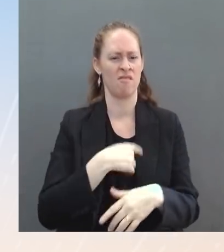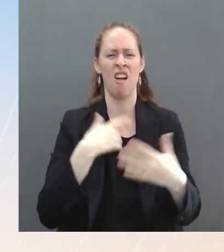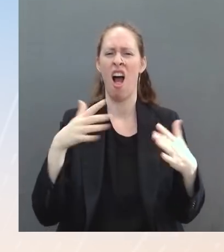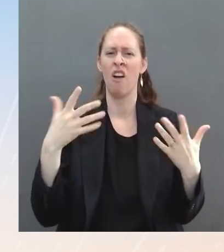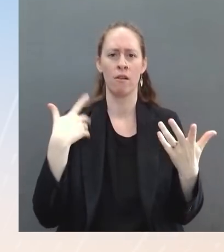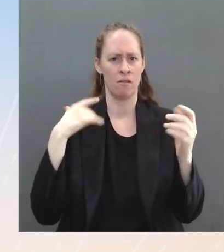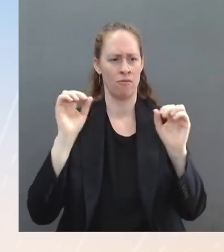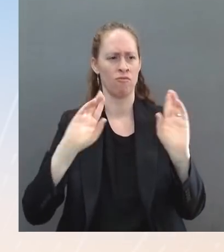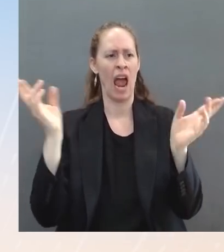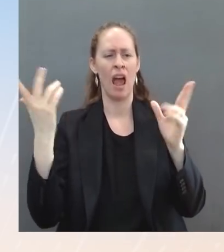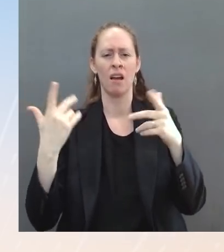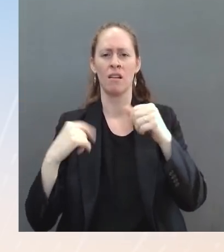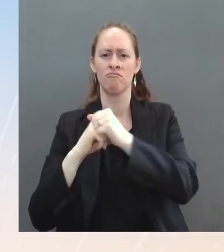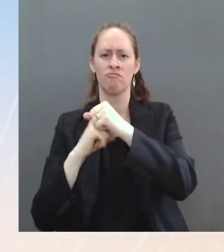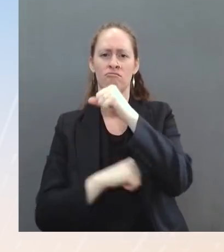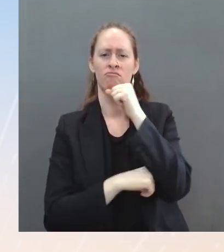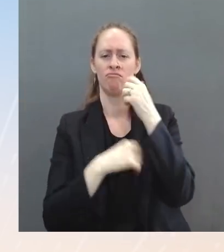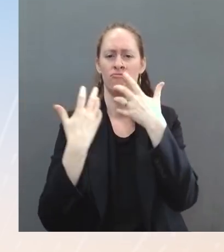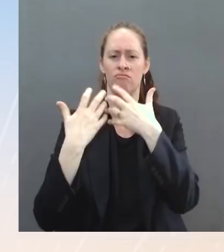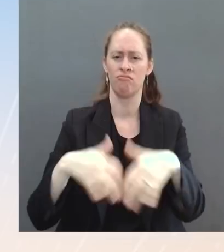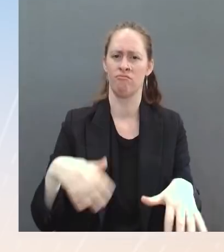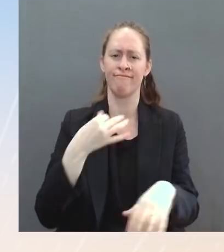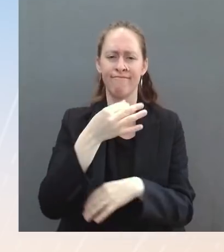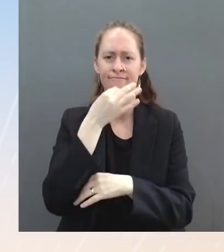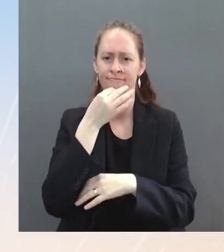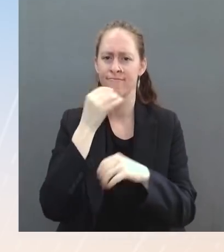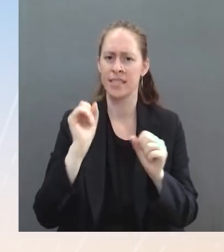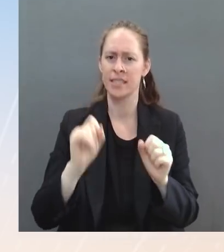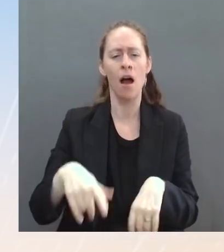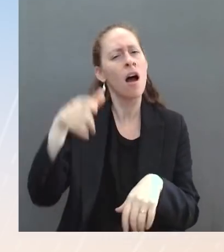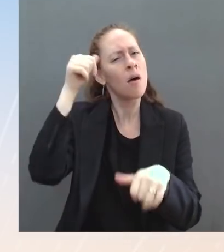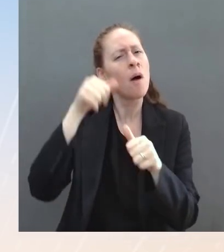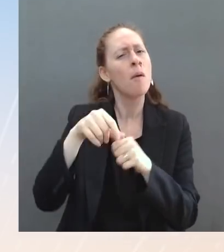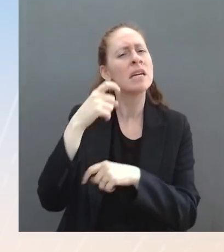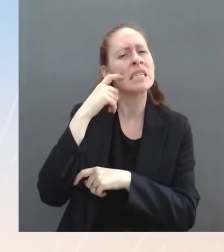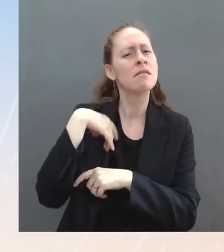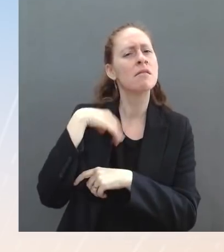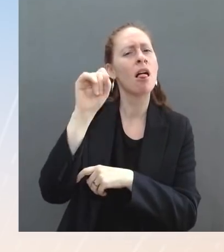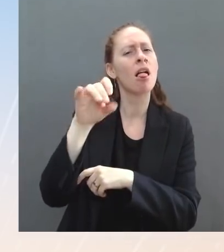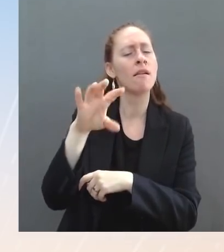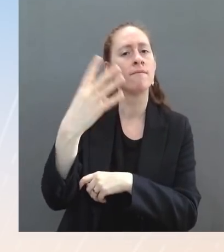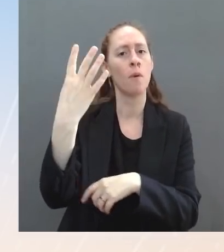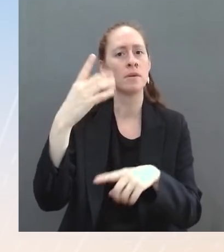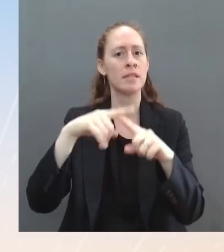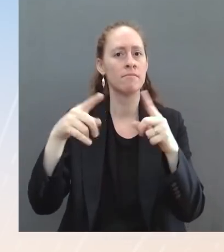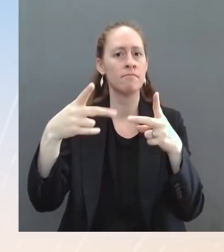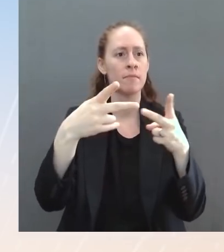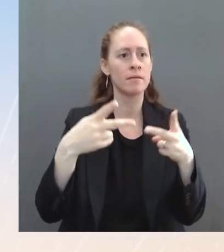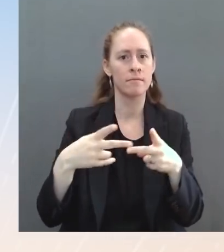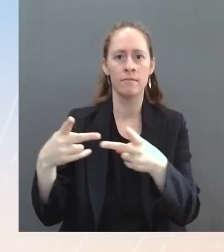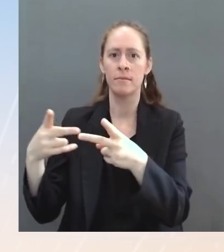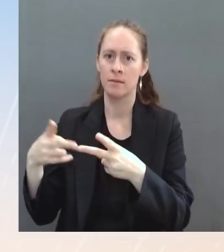that make up the Strategic Petroleum Reserve. For purposes of this release, we will be releasing from all four of those locations.